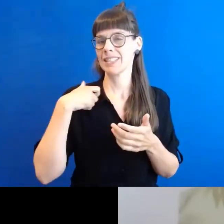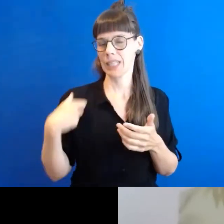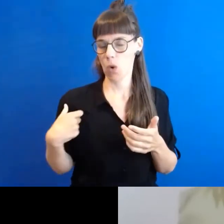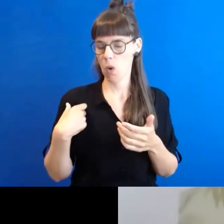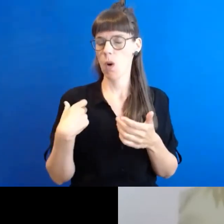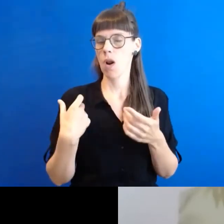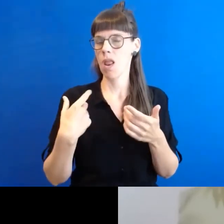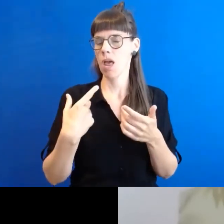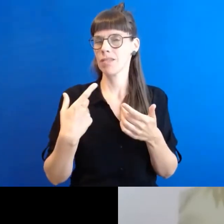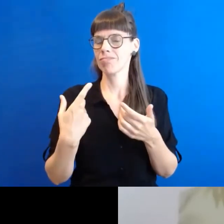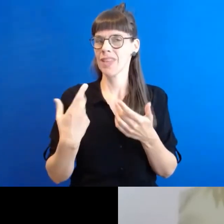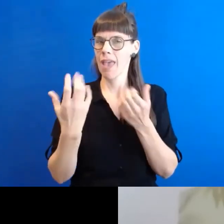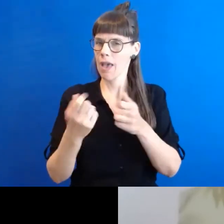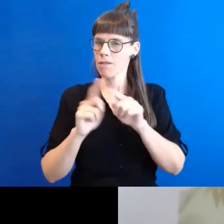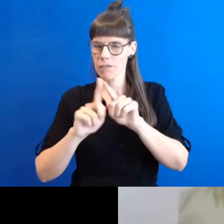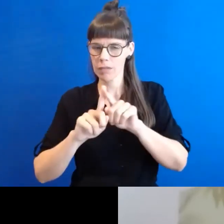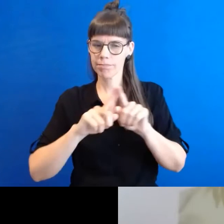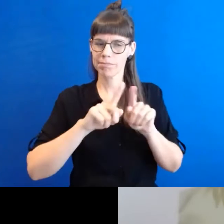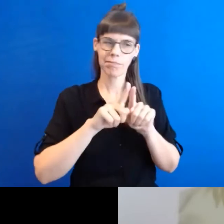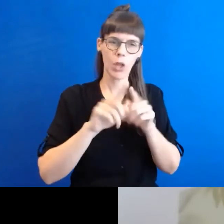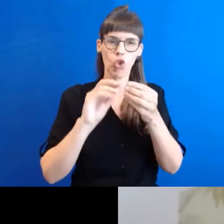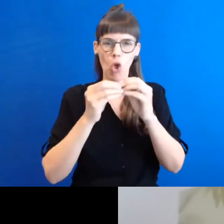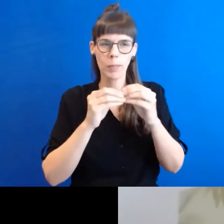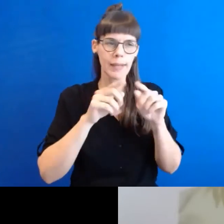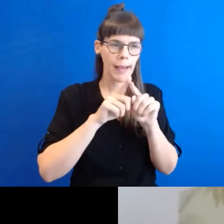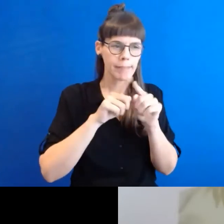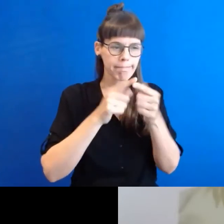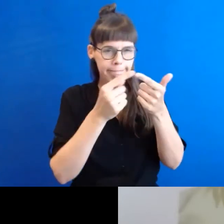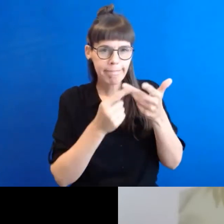delivered as was suspect by the Secretary General.